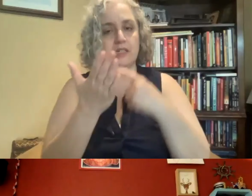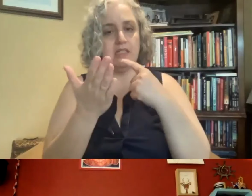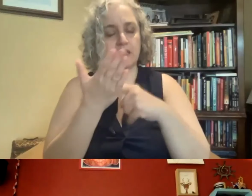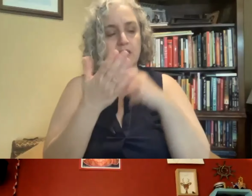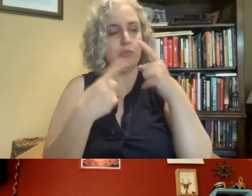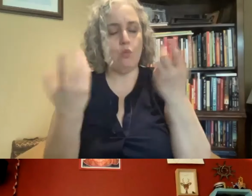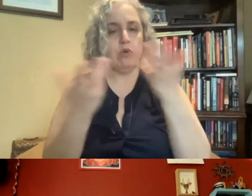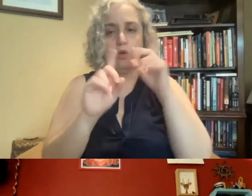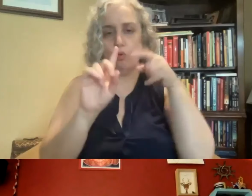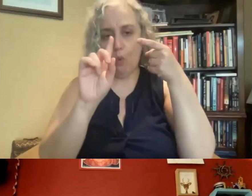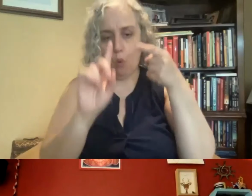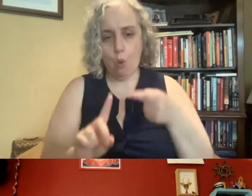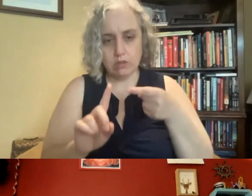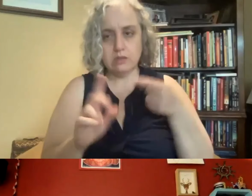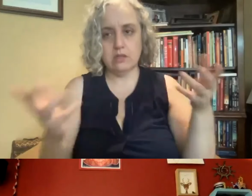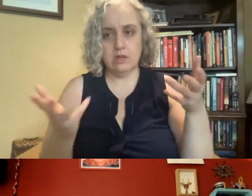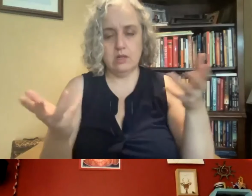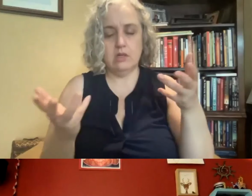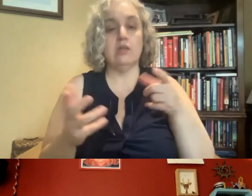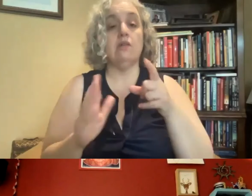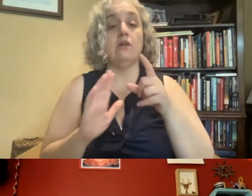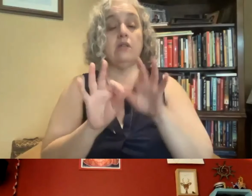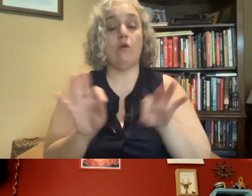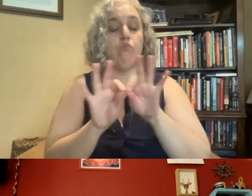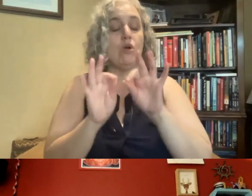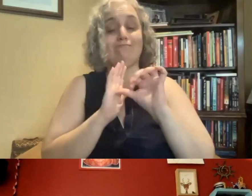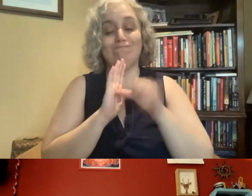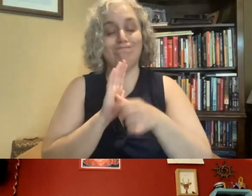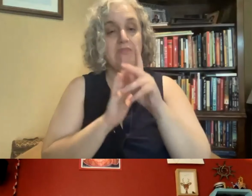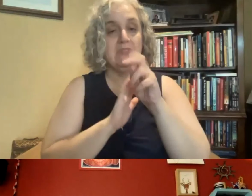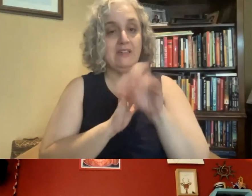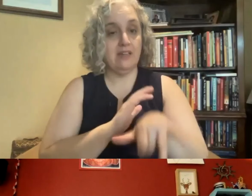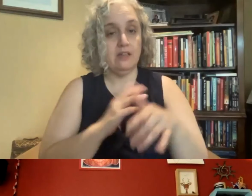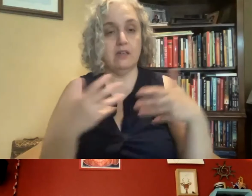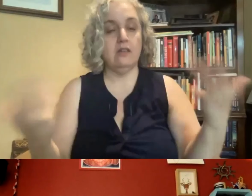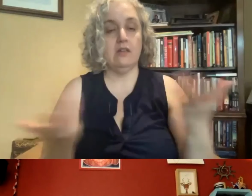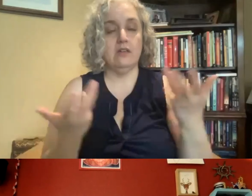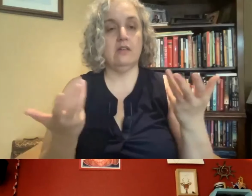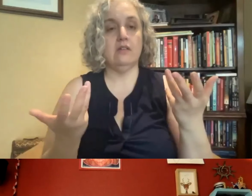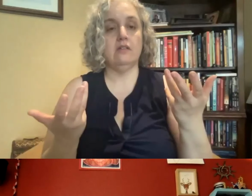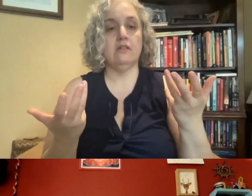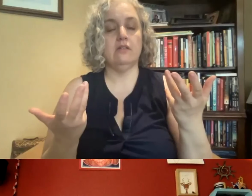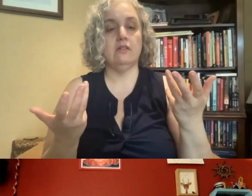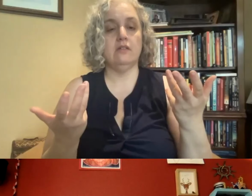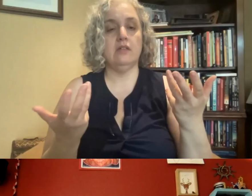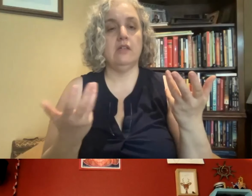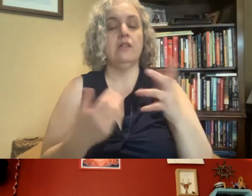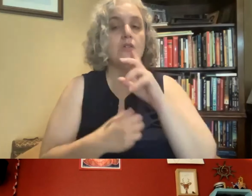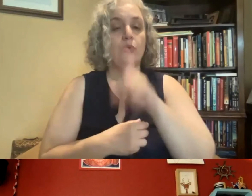I think the key is to rethink the systems that